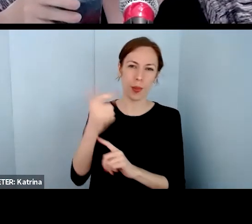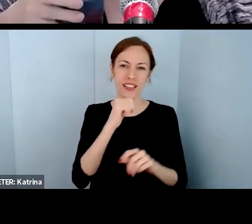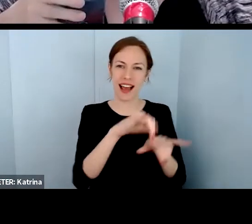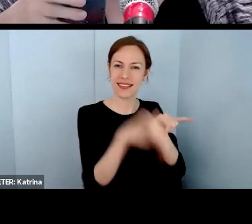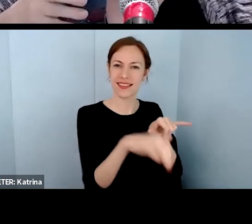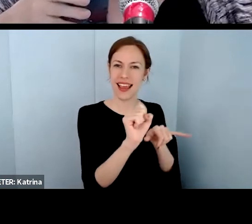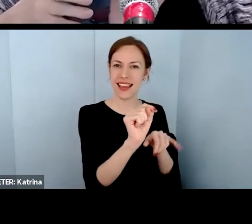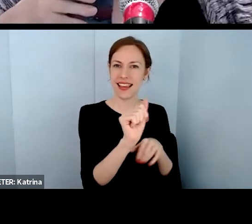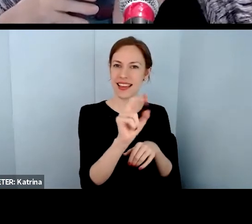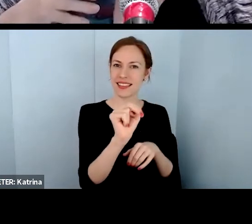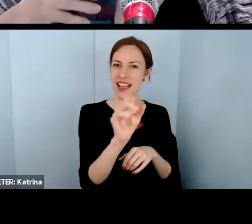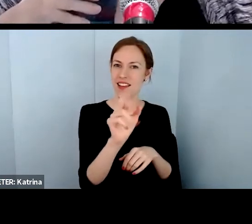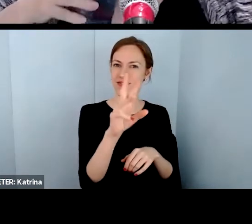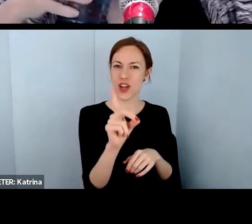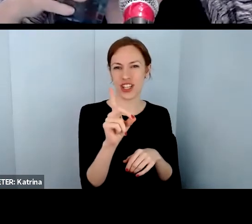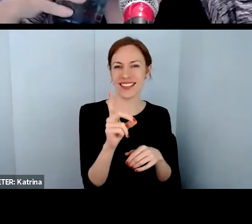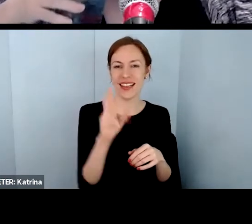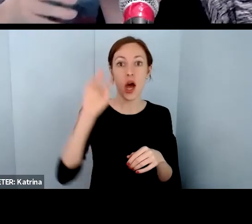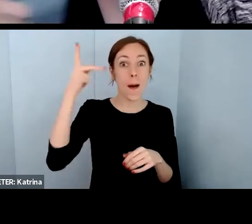at Stanford right now.